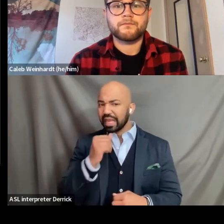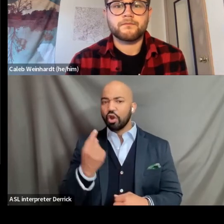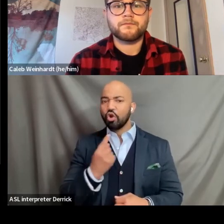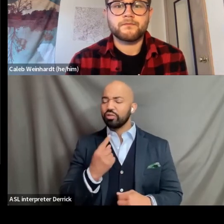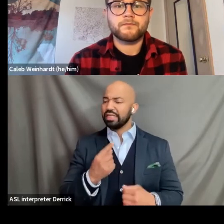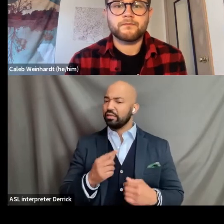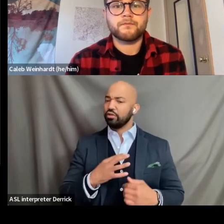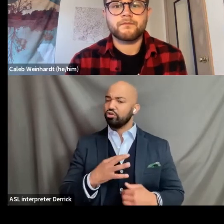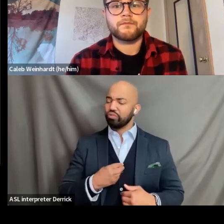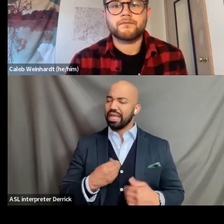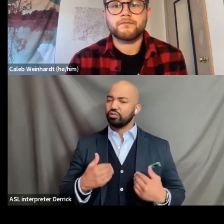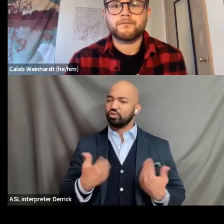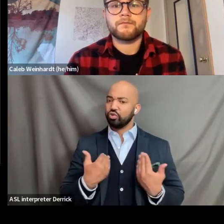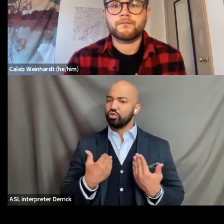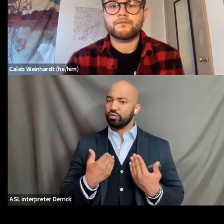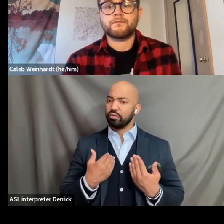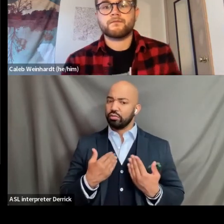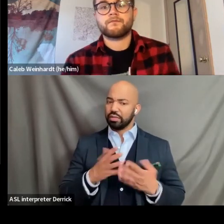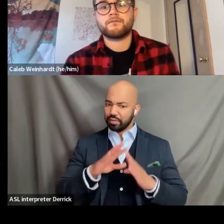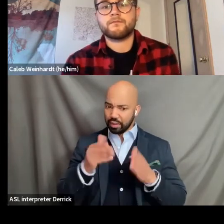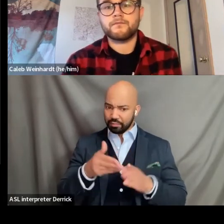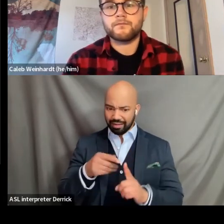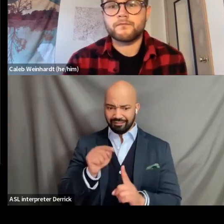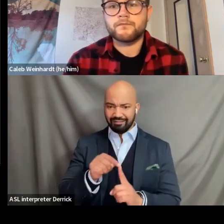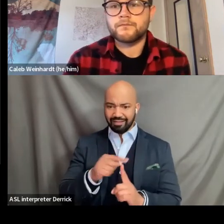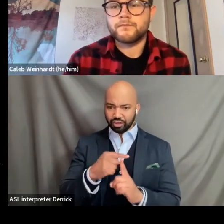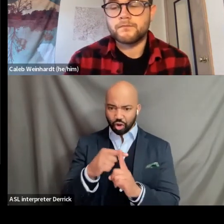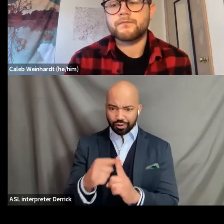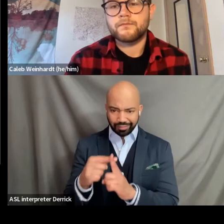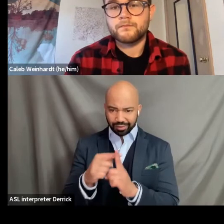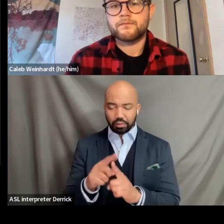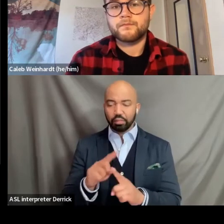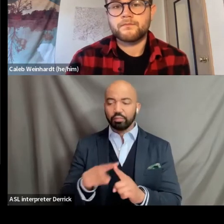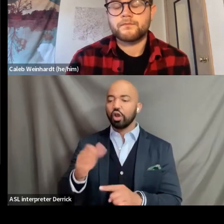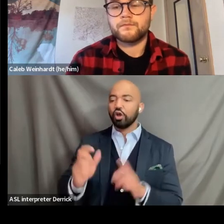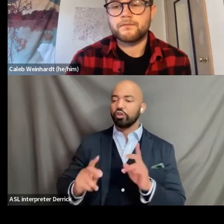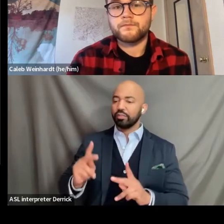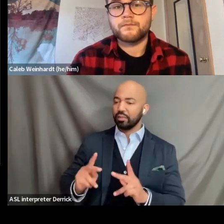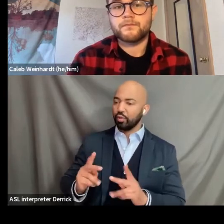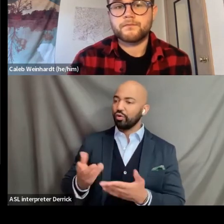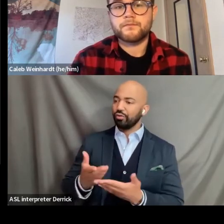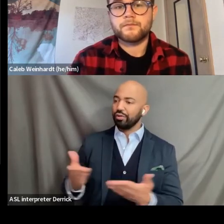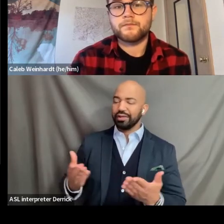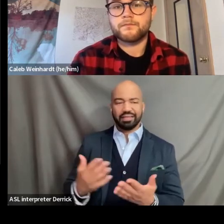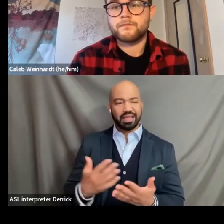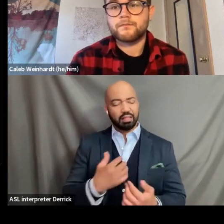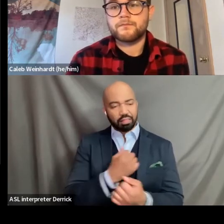that are getting targeted. It's the folks that are around them who are loving and caring and supporting them